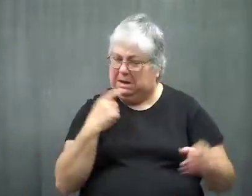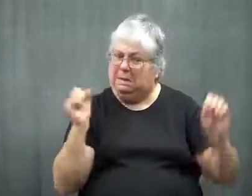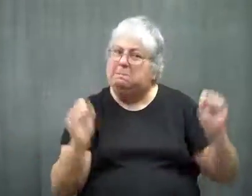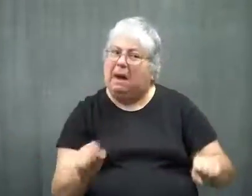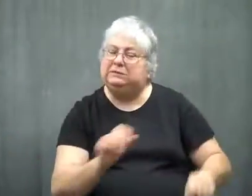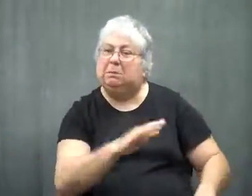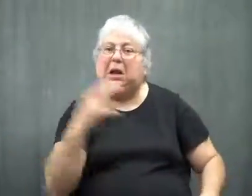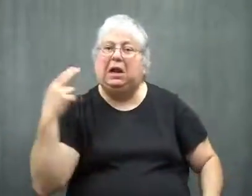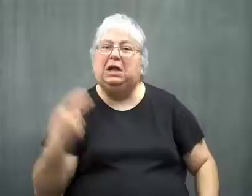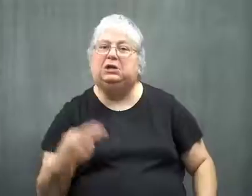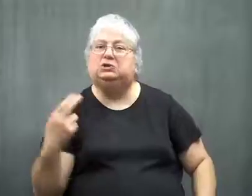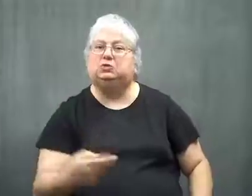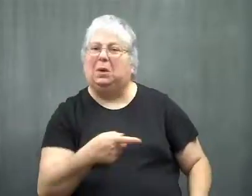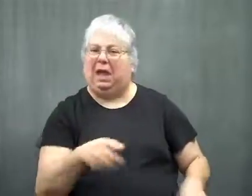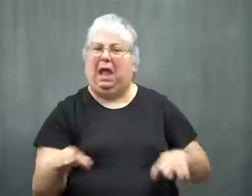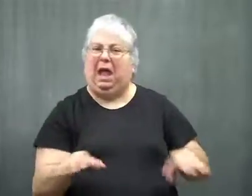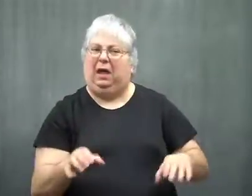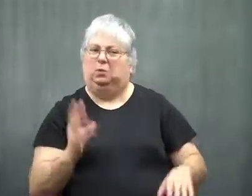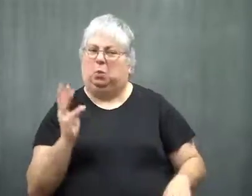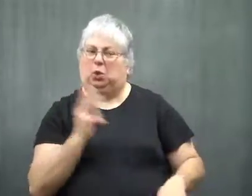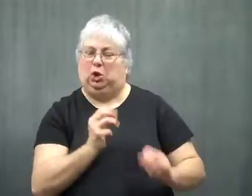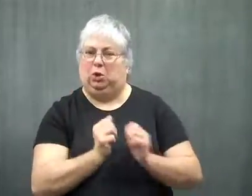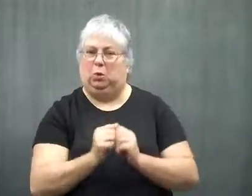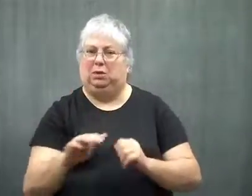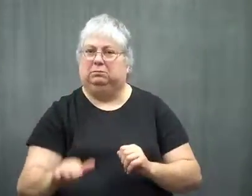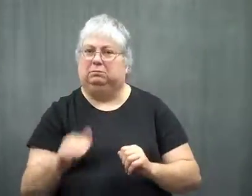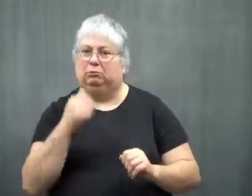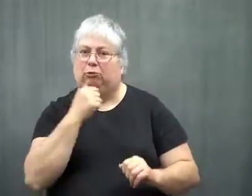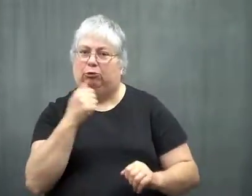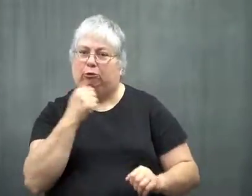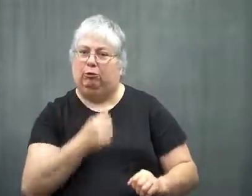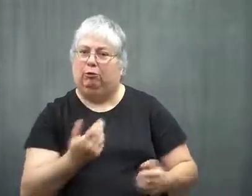They said he had a possible history of inappropriate behavior around little girls.